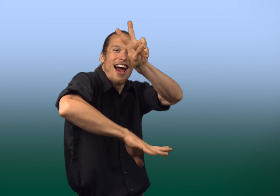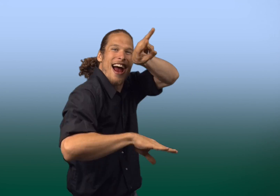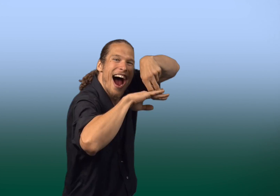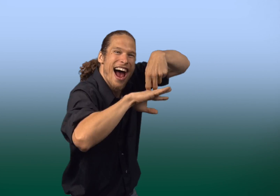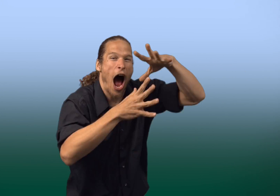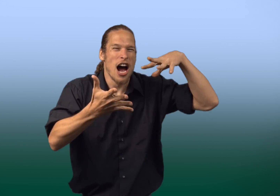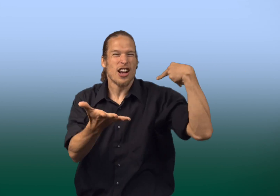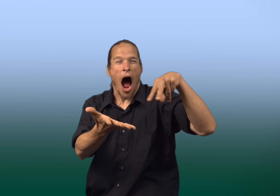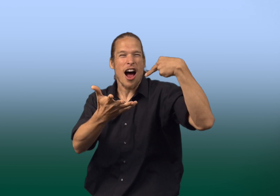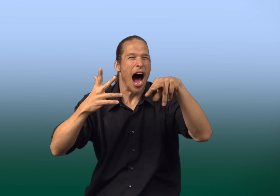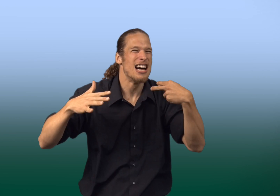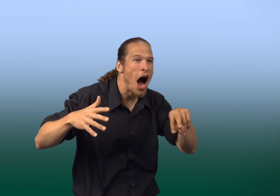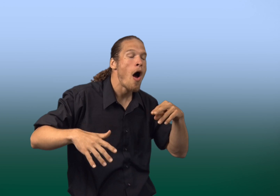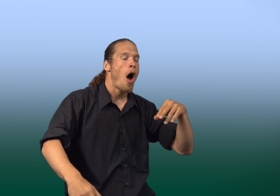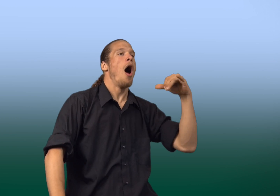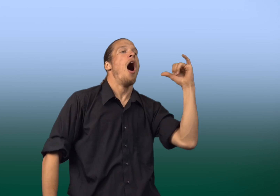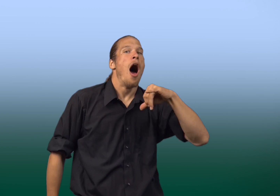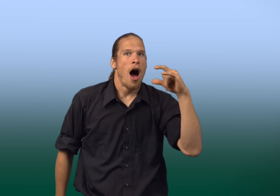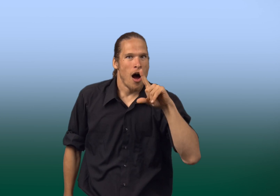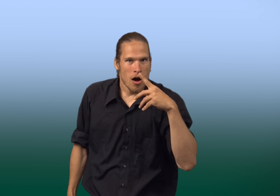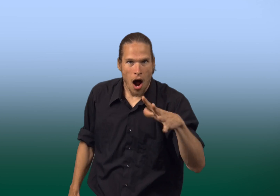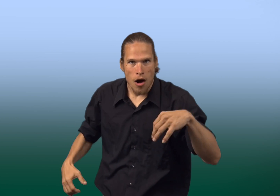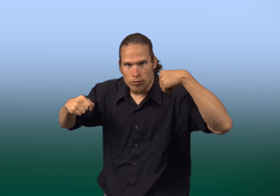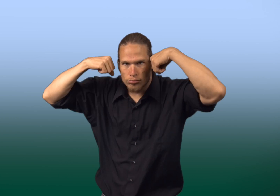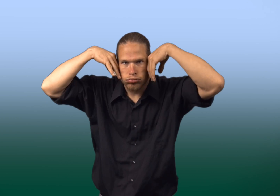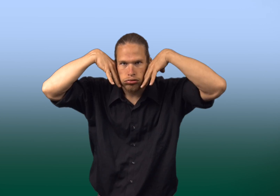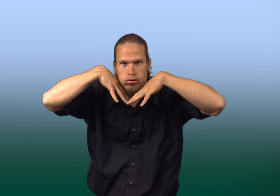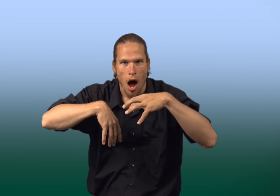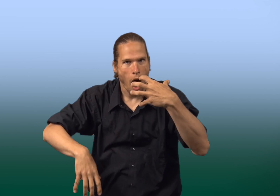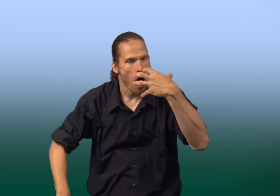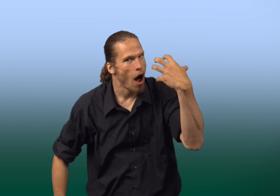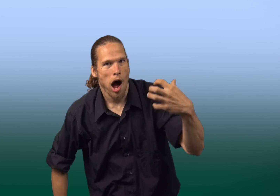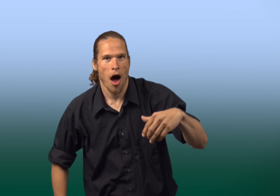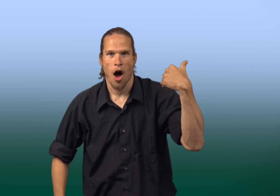And he also started breakdance, and then he broke his foot.